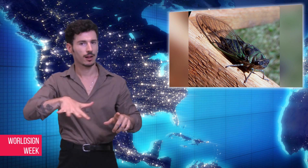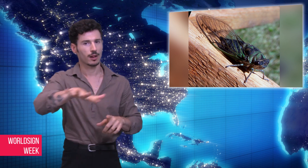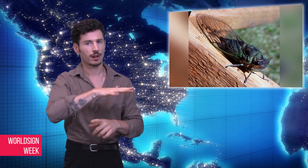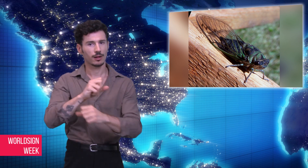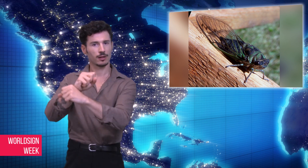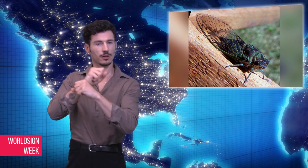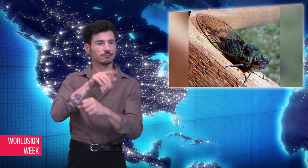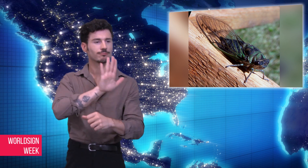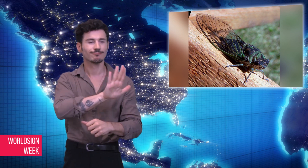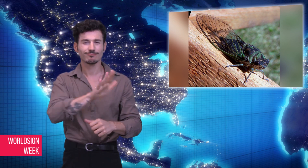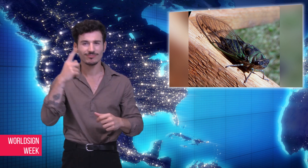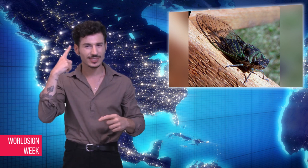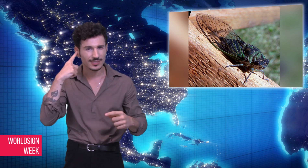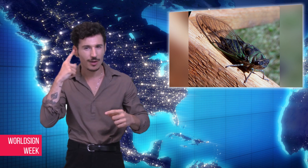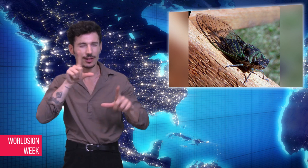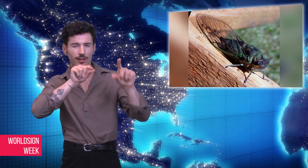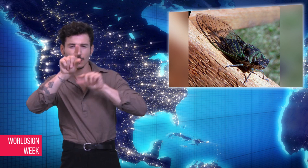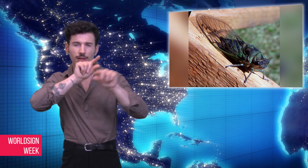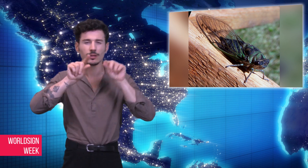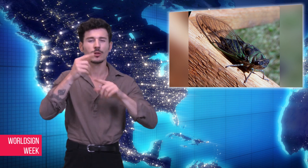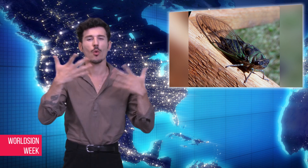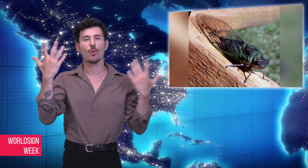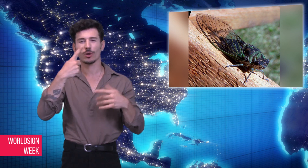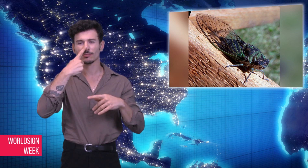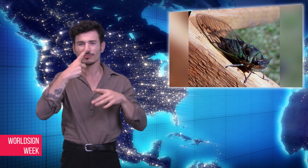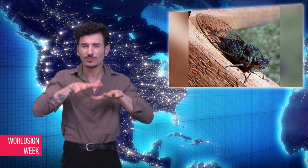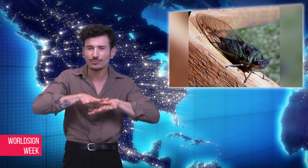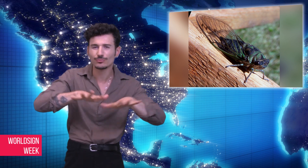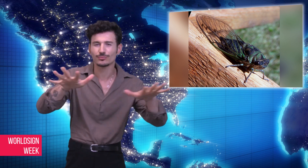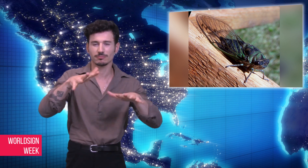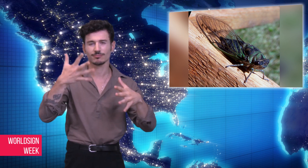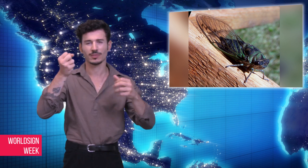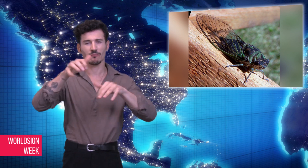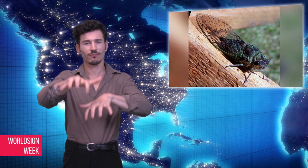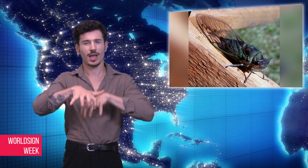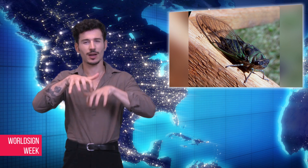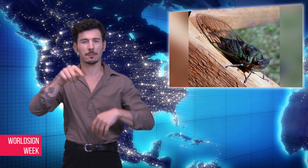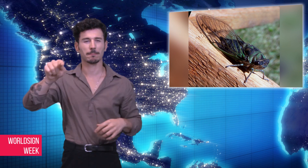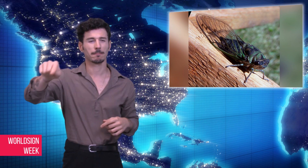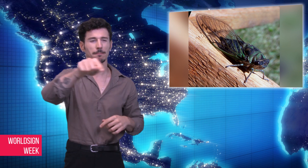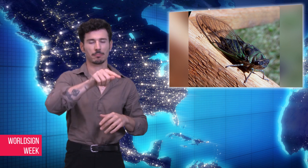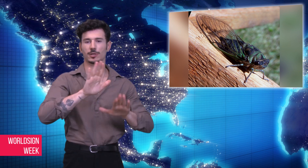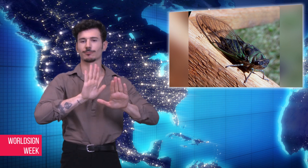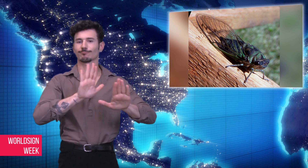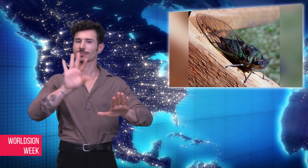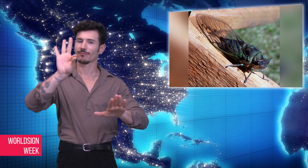sounds and smells of the countryside as part of